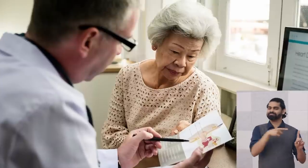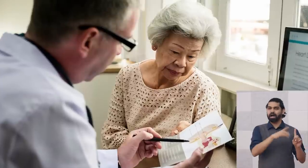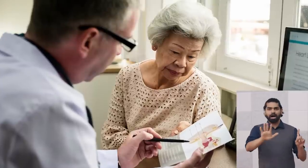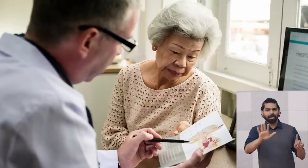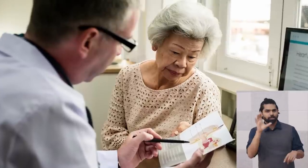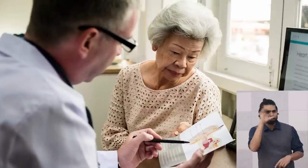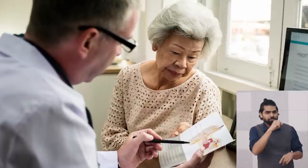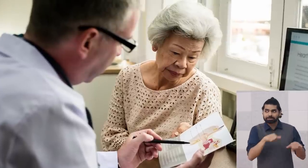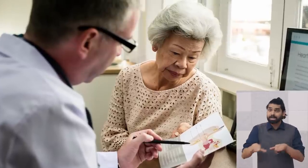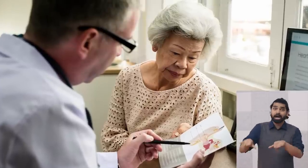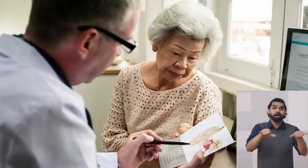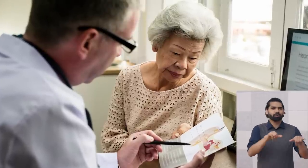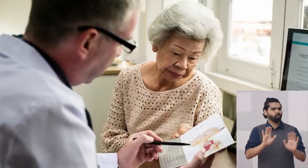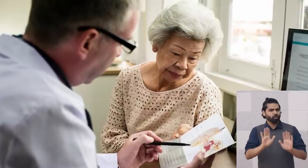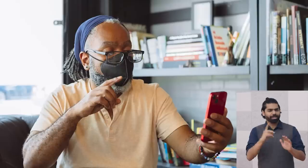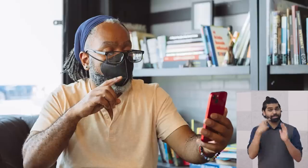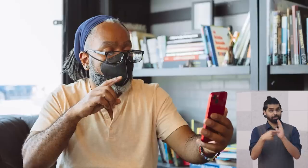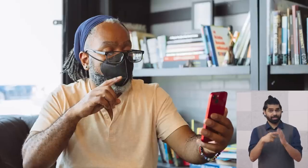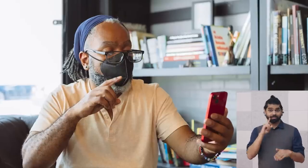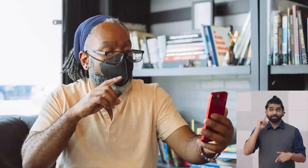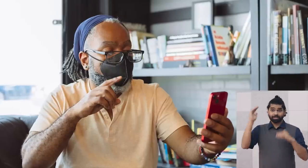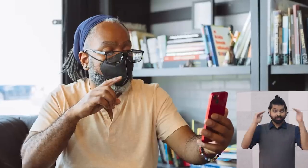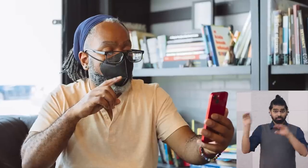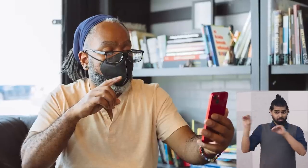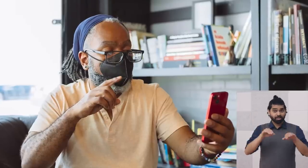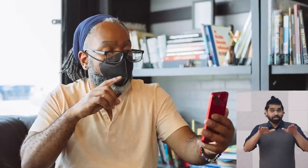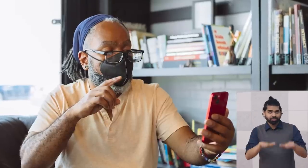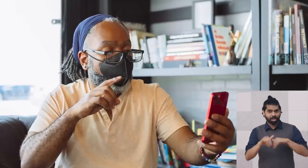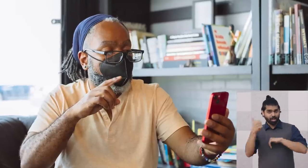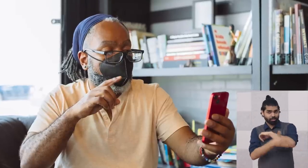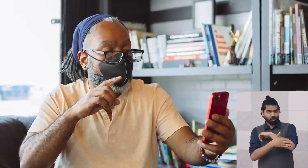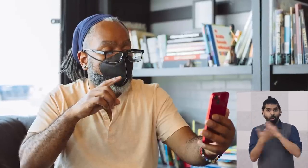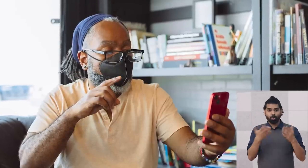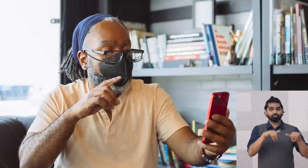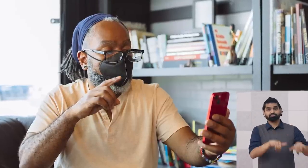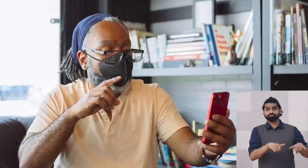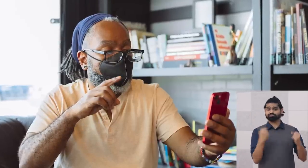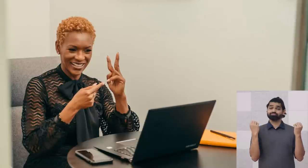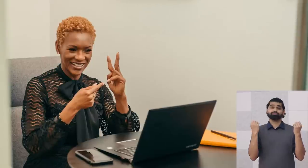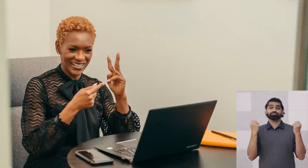However, be careful not to assume that Deaf adults are language deprived if they use another